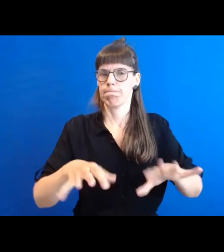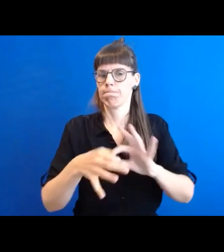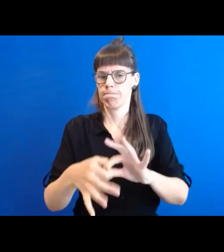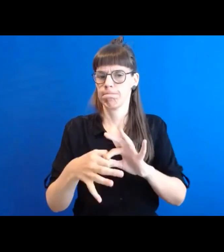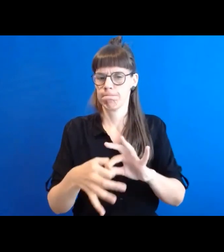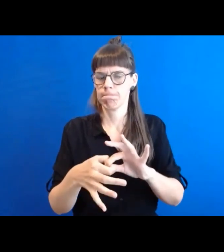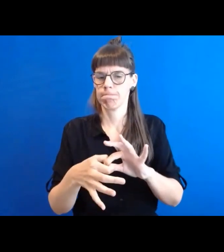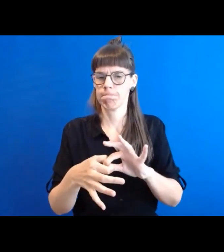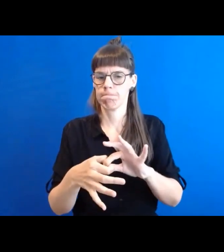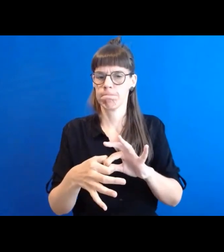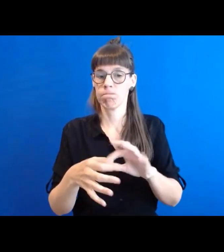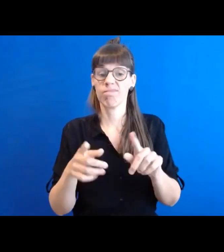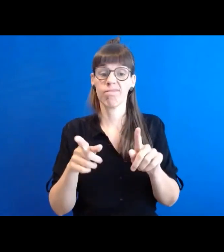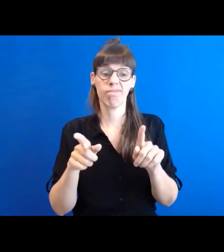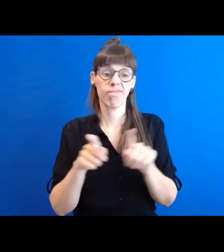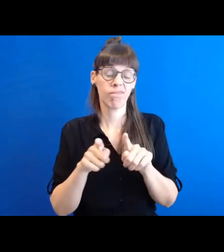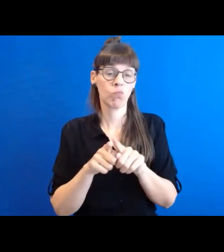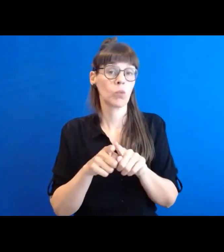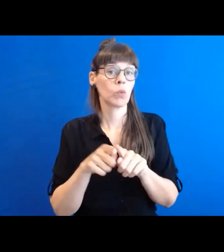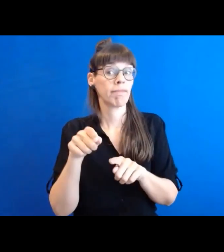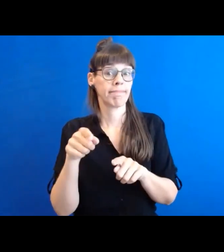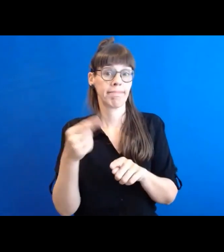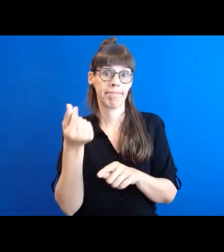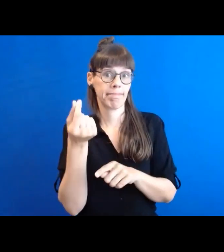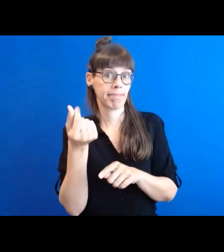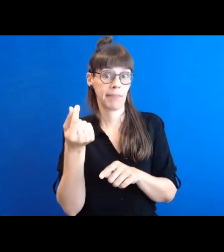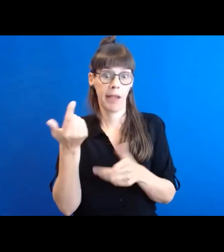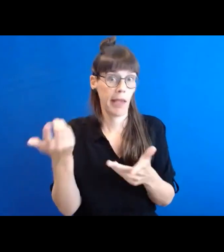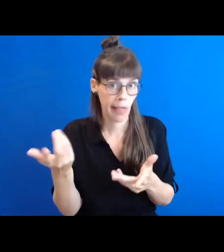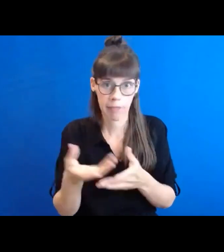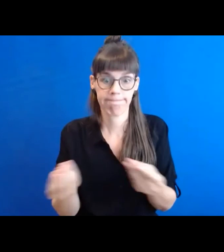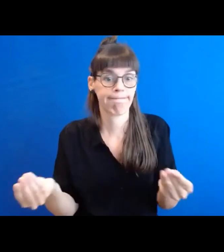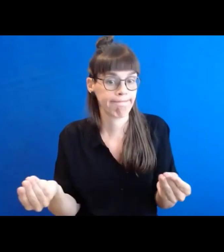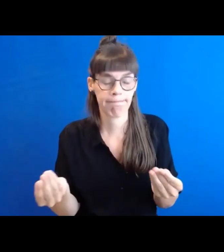to migration and pandemic, it happened also